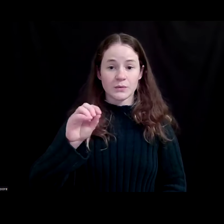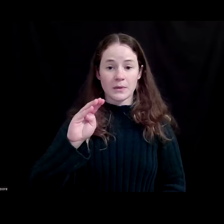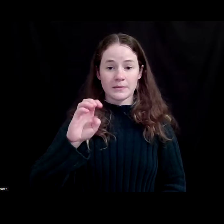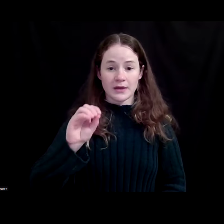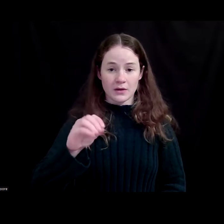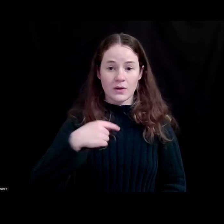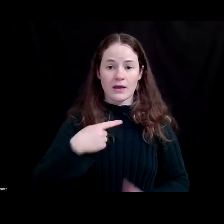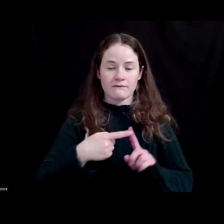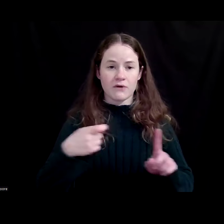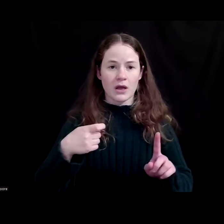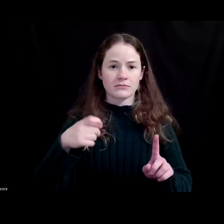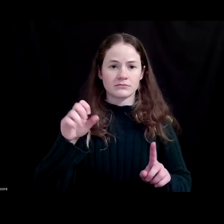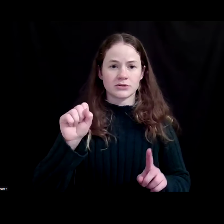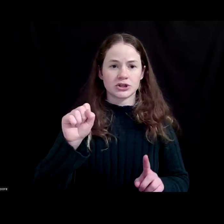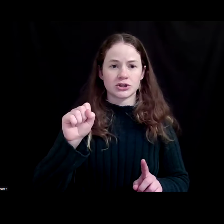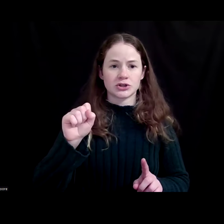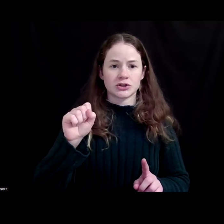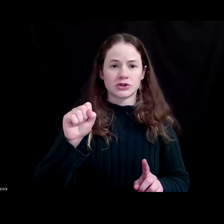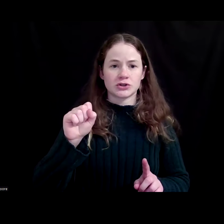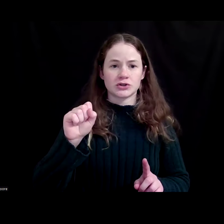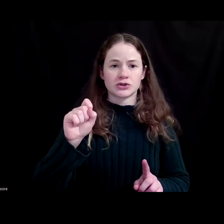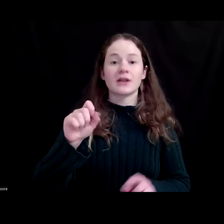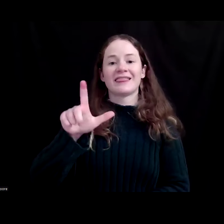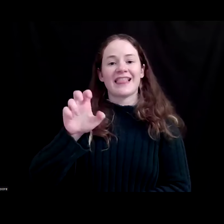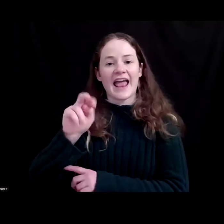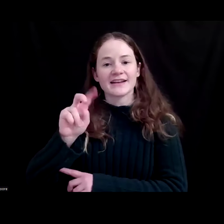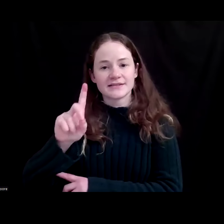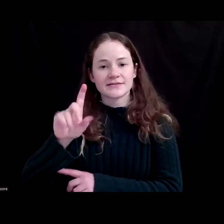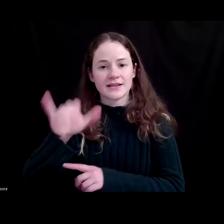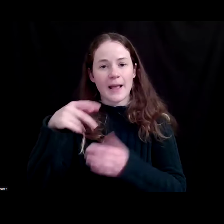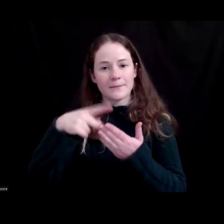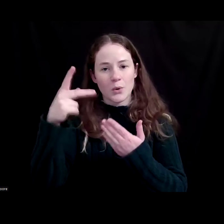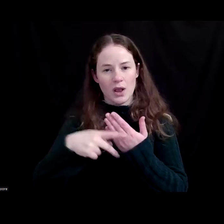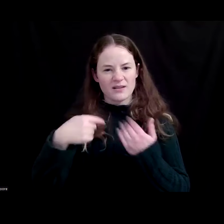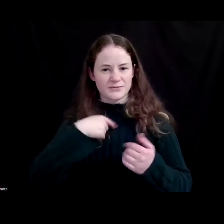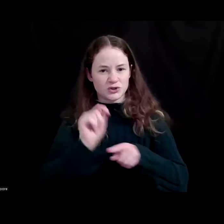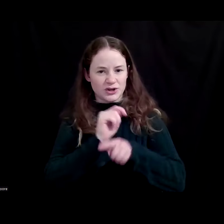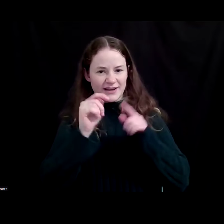currently as a trainee. And, um, uh, I was wondering if you recommended any